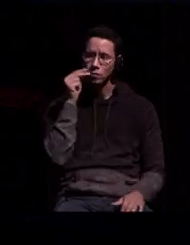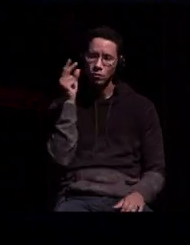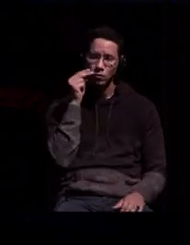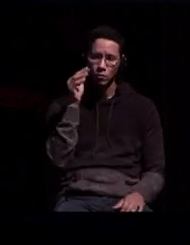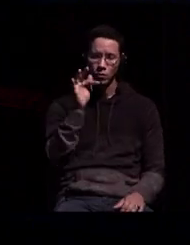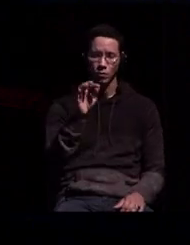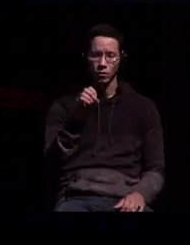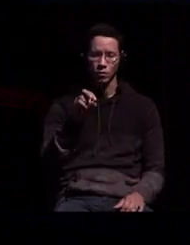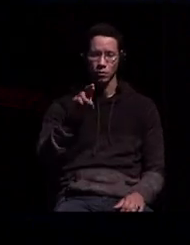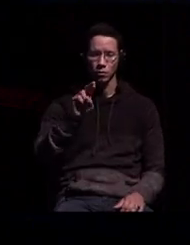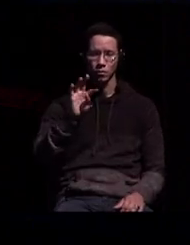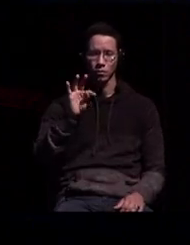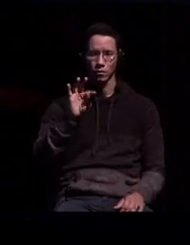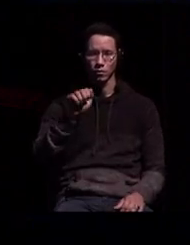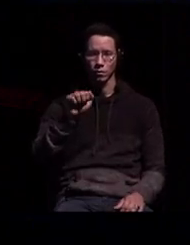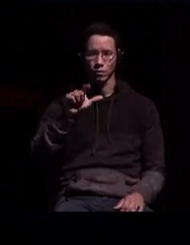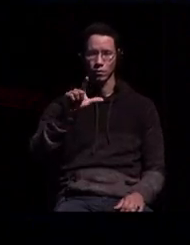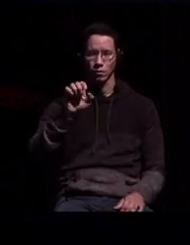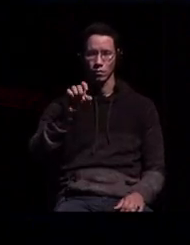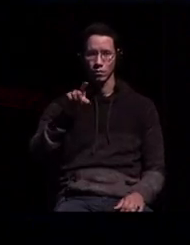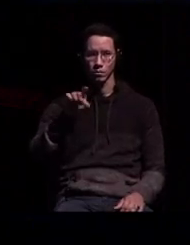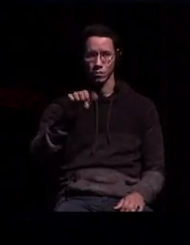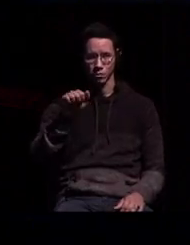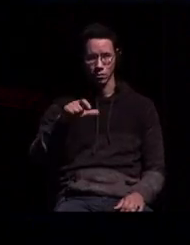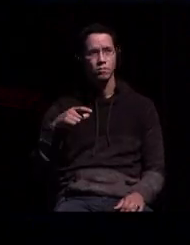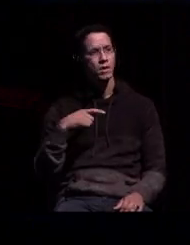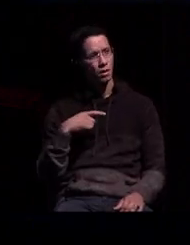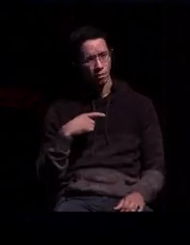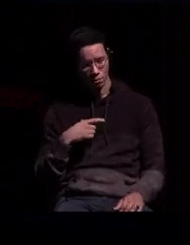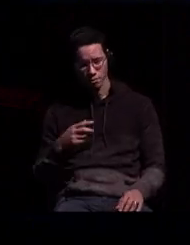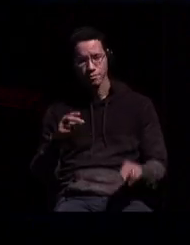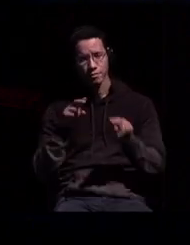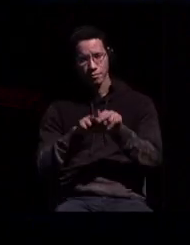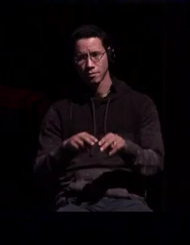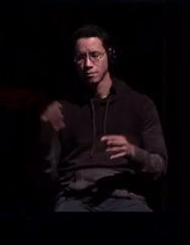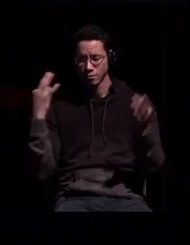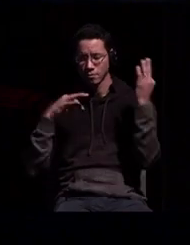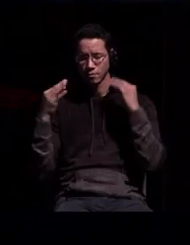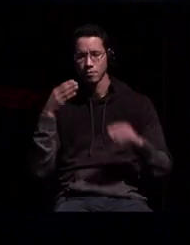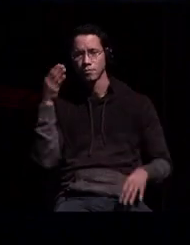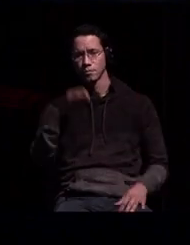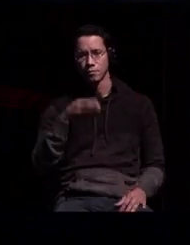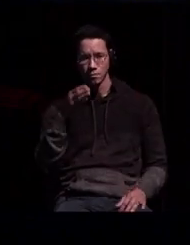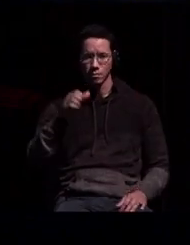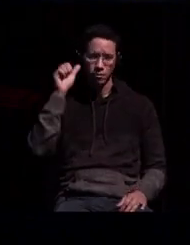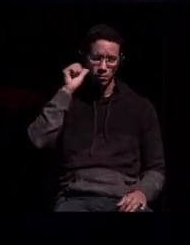very much associated with the exploitation of women and girls. Spain is in the “Top Ten” of sexual tourism destination